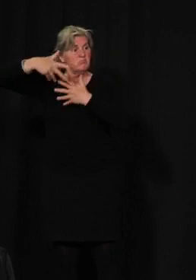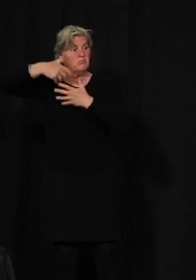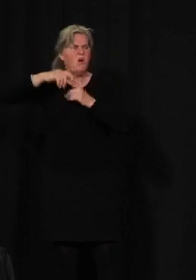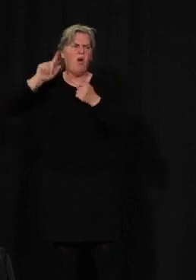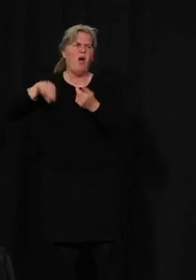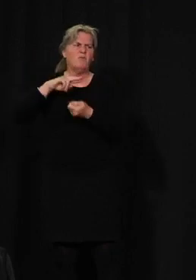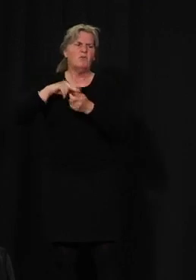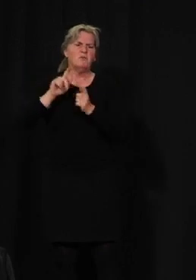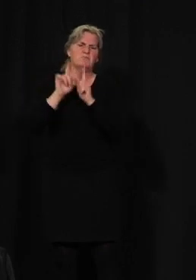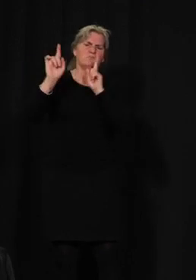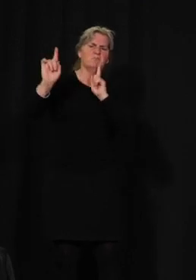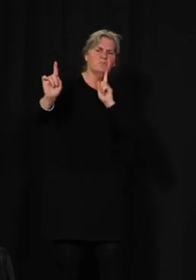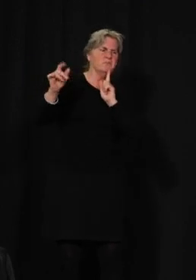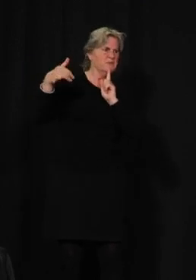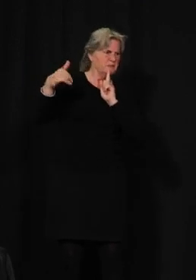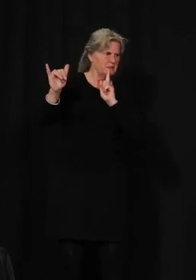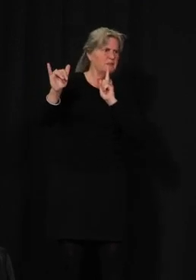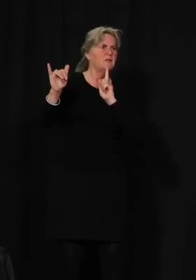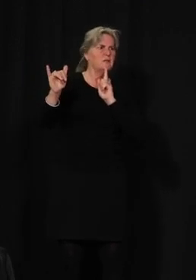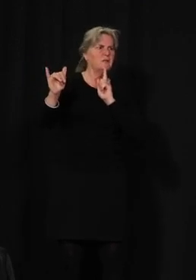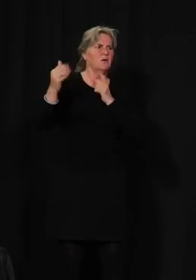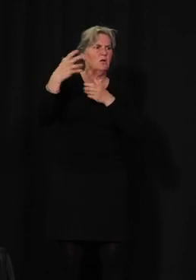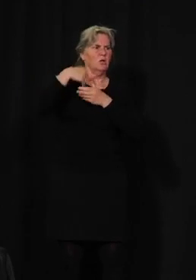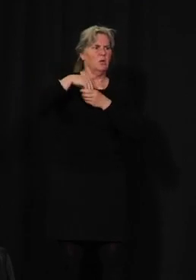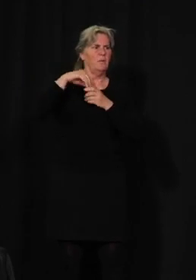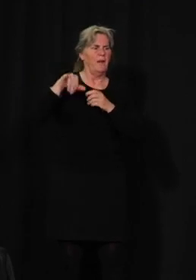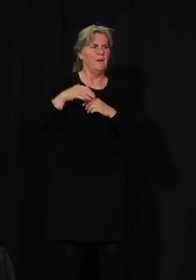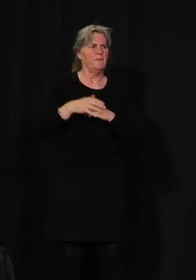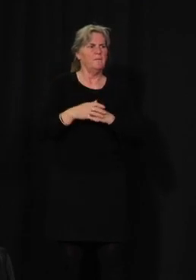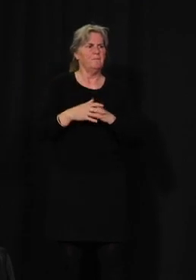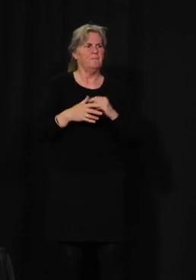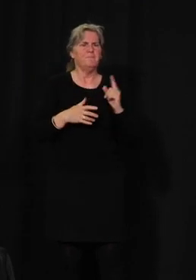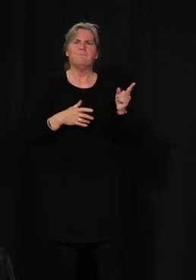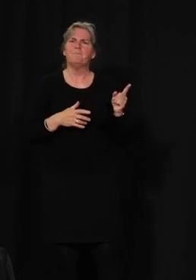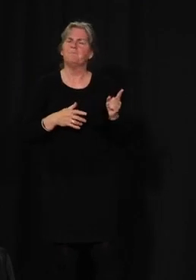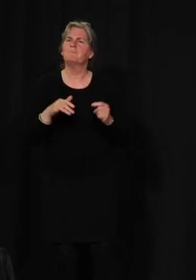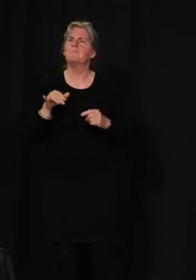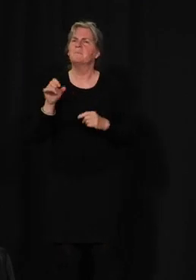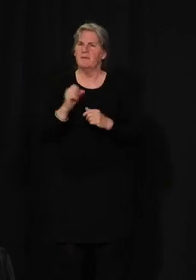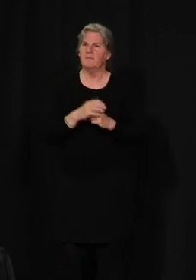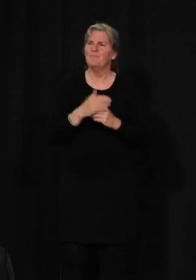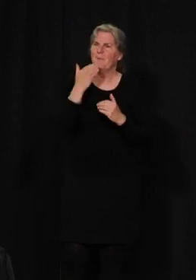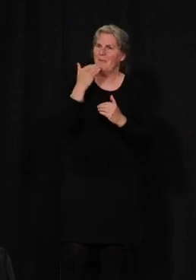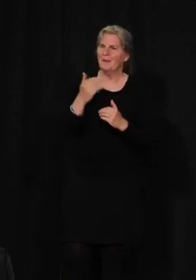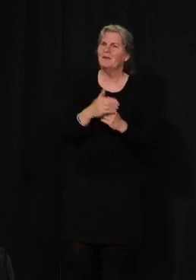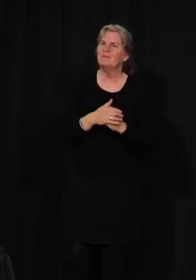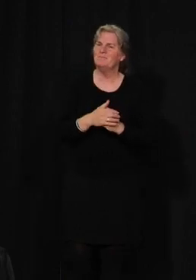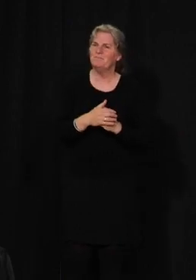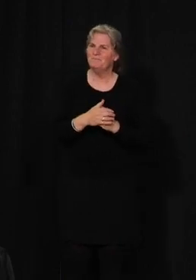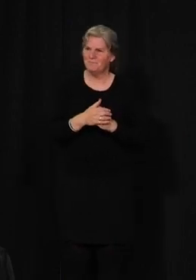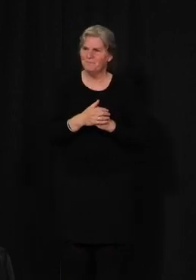Obviously with physical distancg playing a big part. Yes, thanks. And you mentioned that just at e